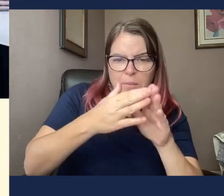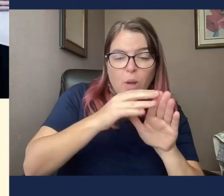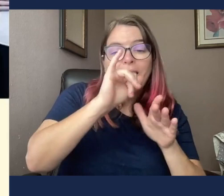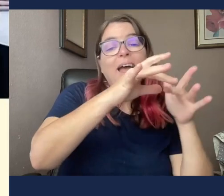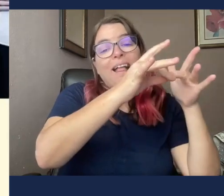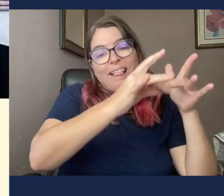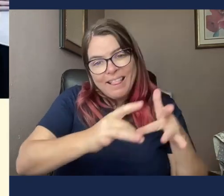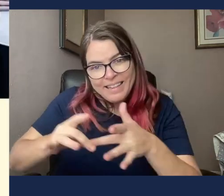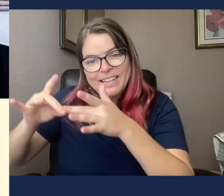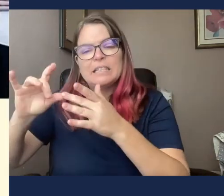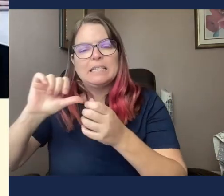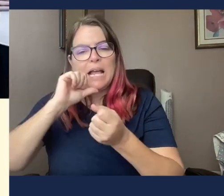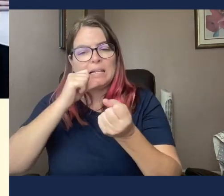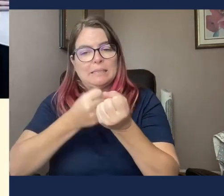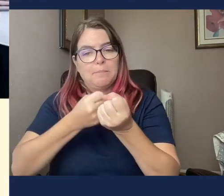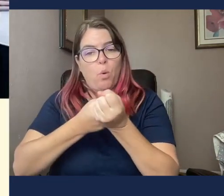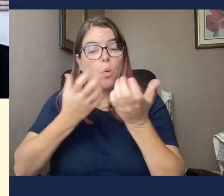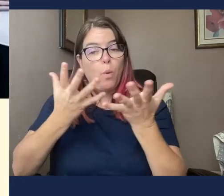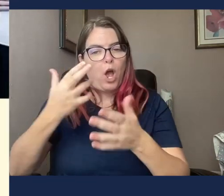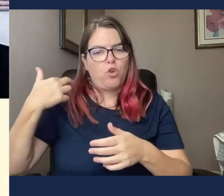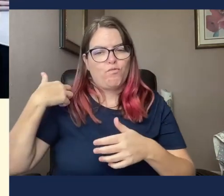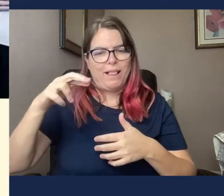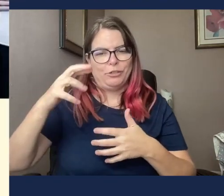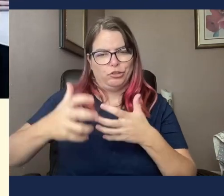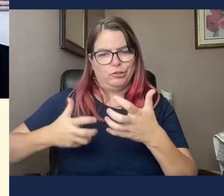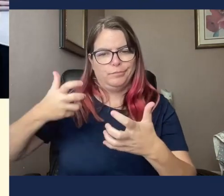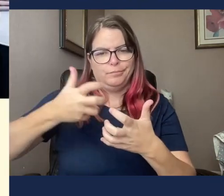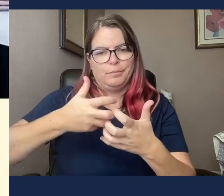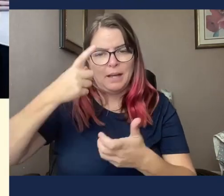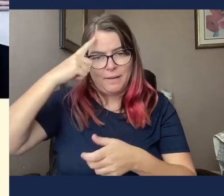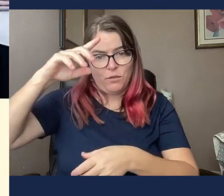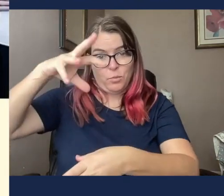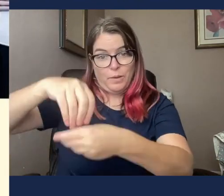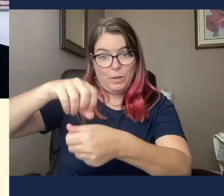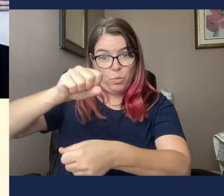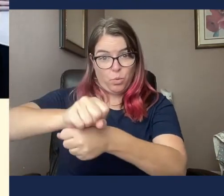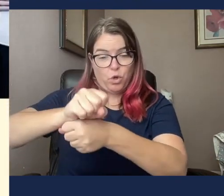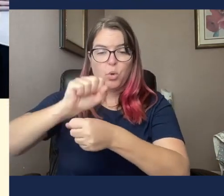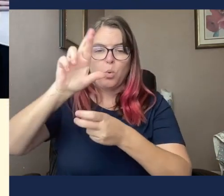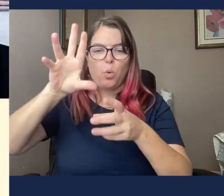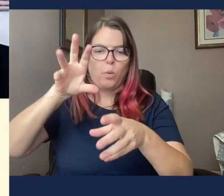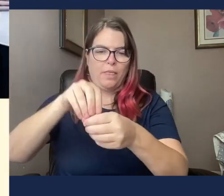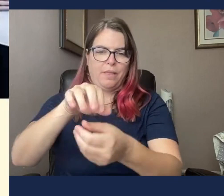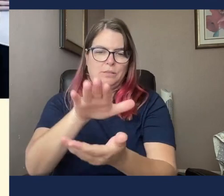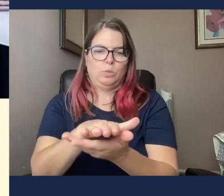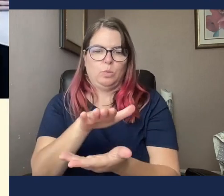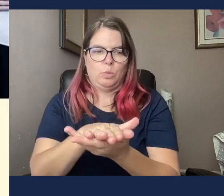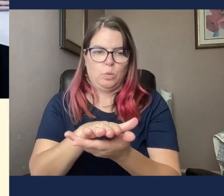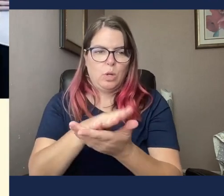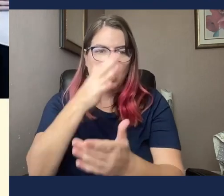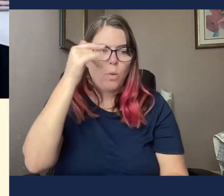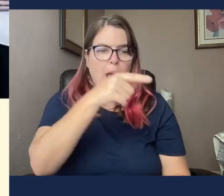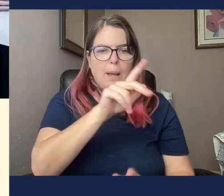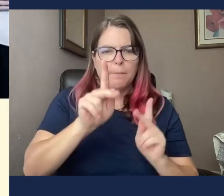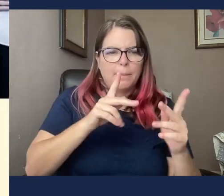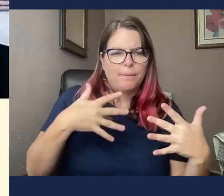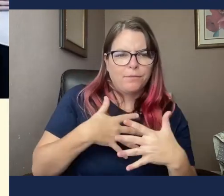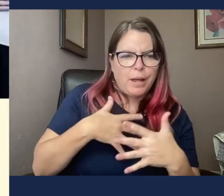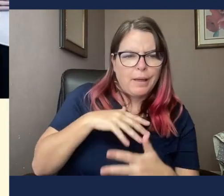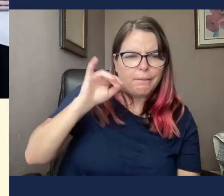with islamophobia, which is very important to do to disentangle it from the consequences. And